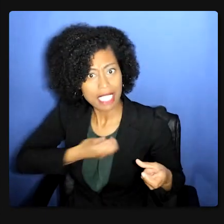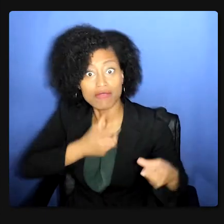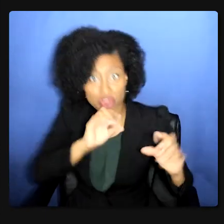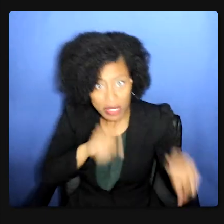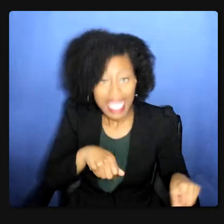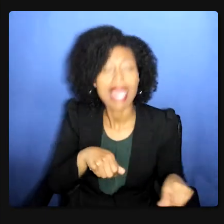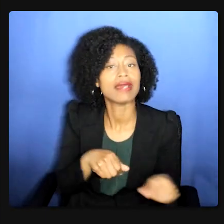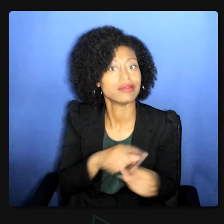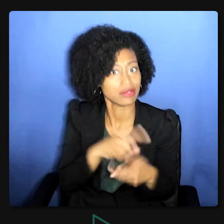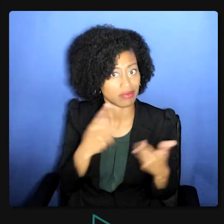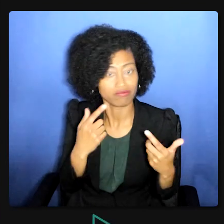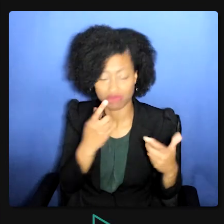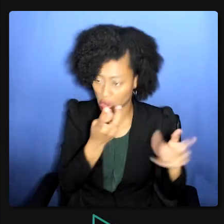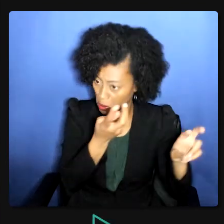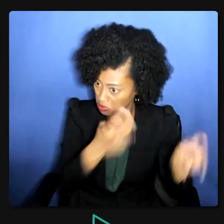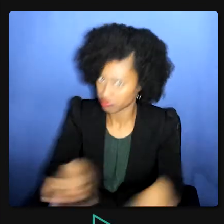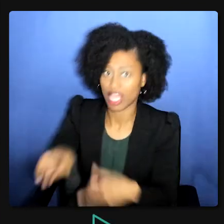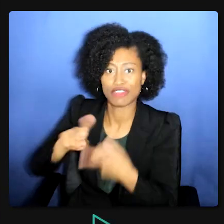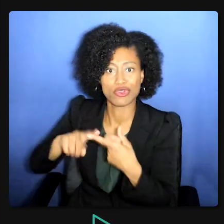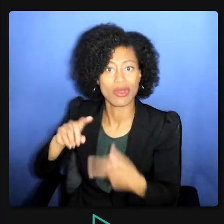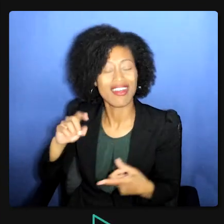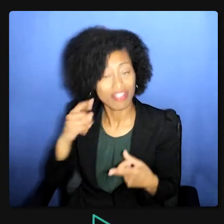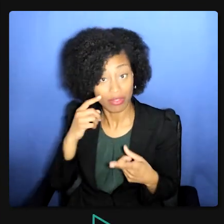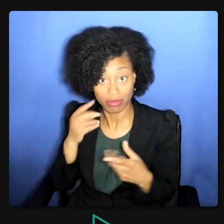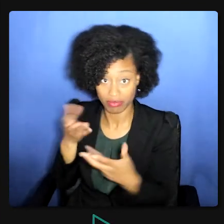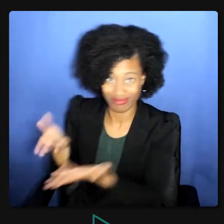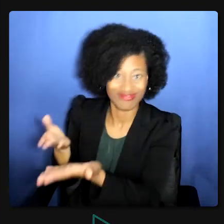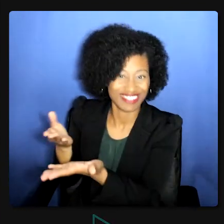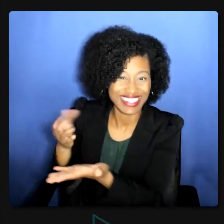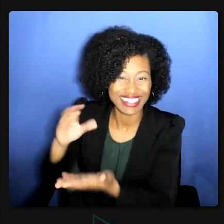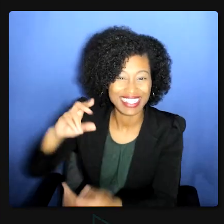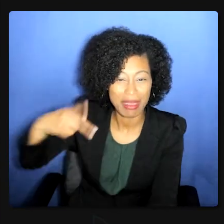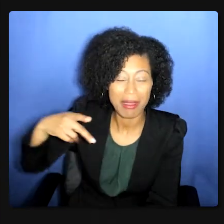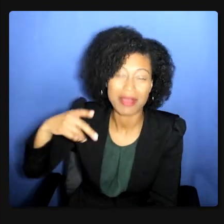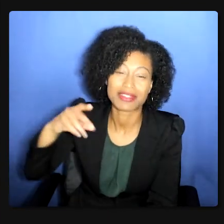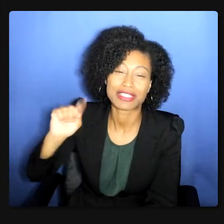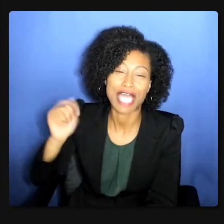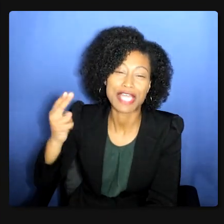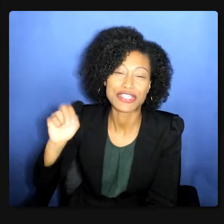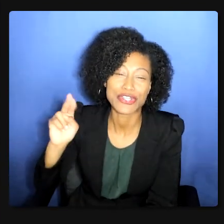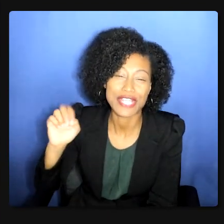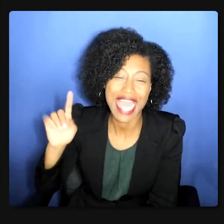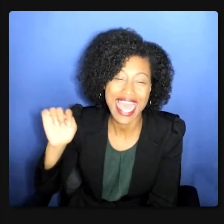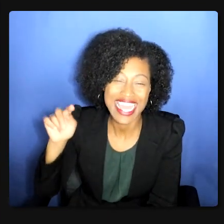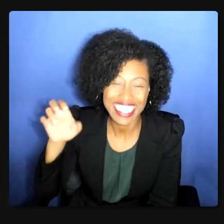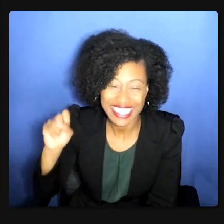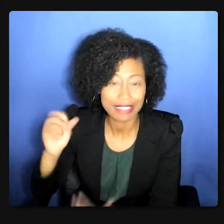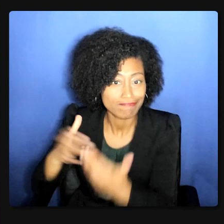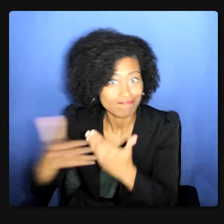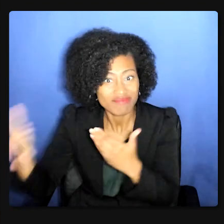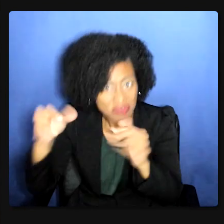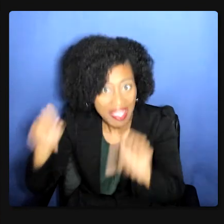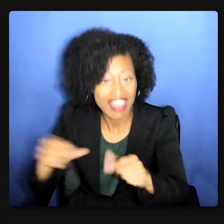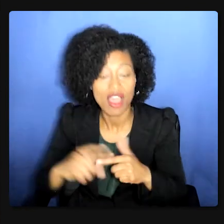So... and of course, vice versa, right. Thundernetes to MPS and MPS to Thundernetes. Fabulous.